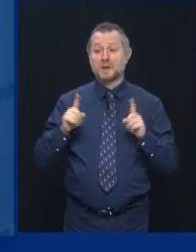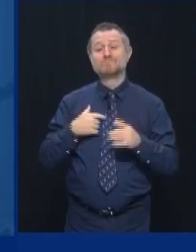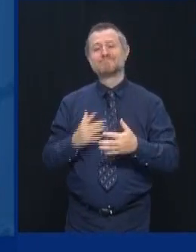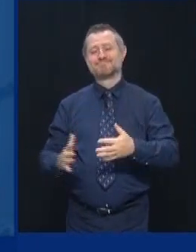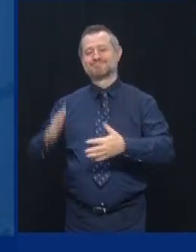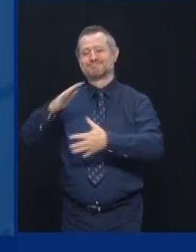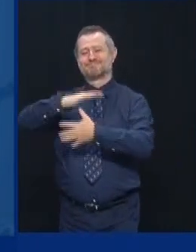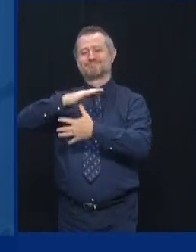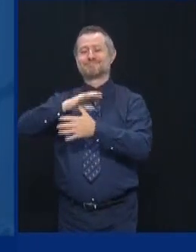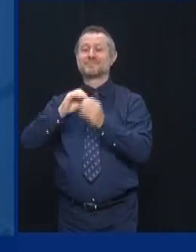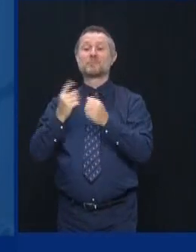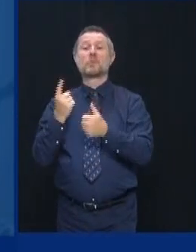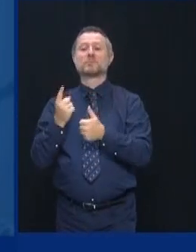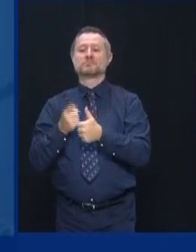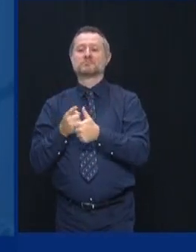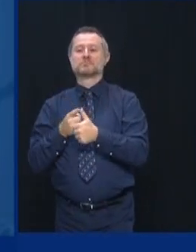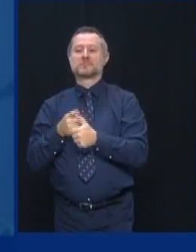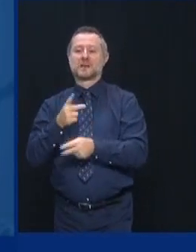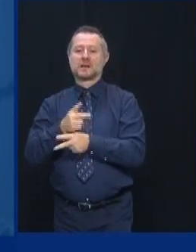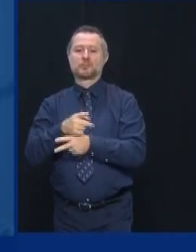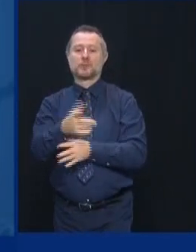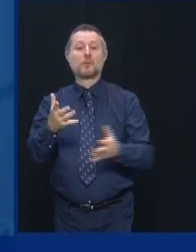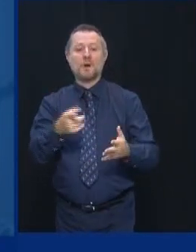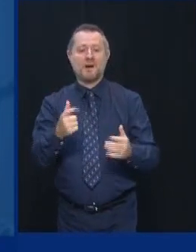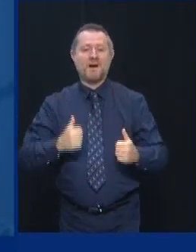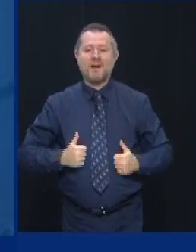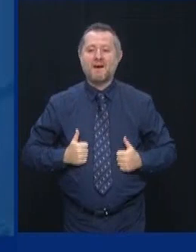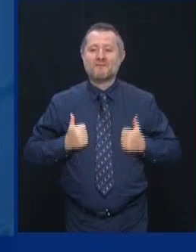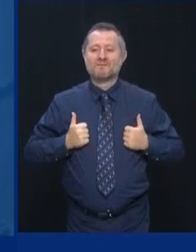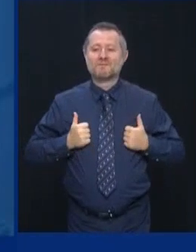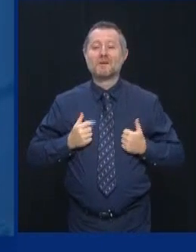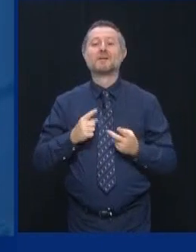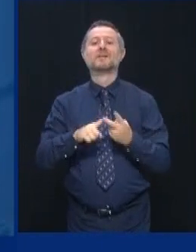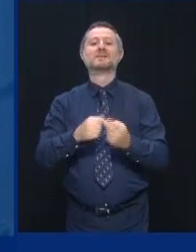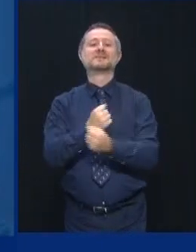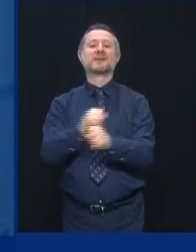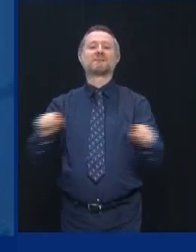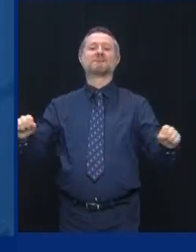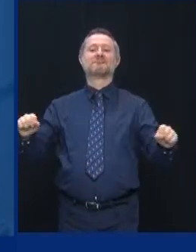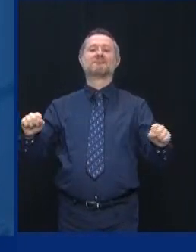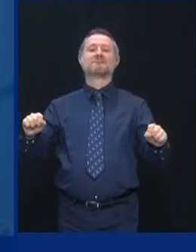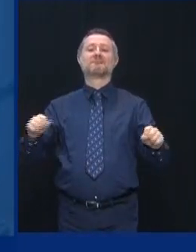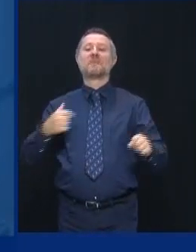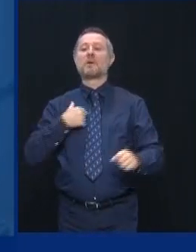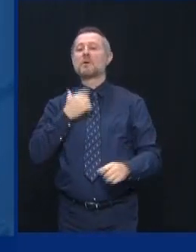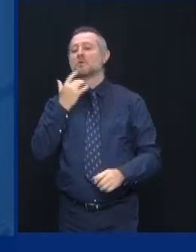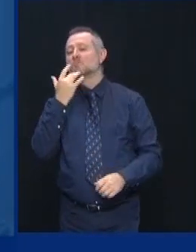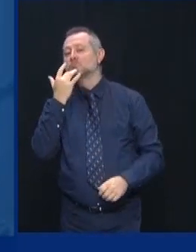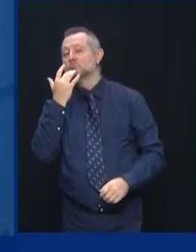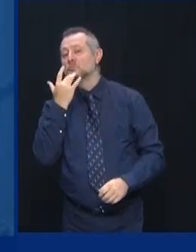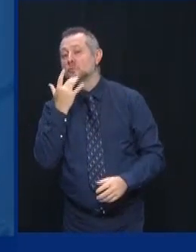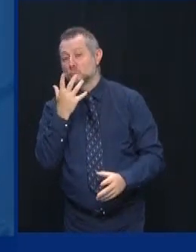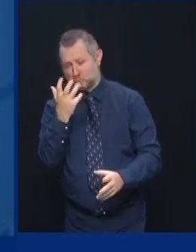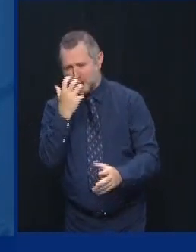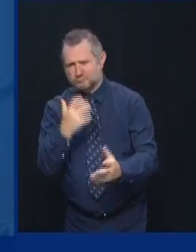GENERAL RULE, TOO. I JUST HAVE A SUPERSEDING RULE, WHICH IS, I LIKE TO KEEP PEOPLE